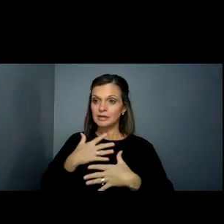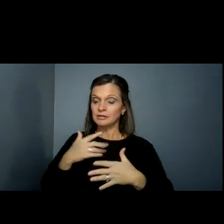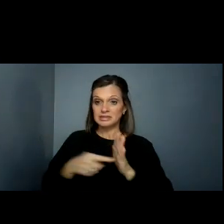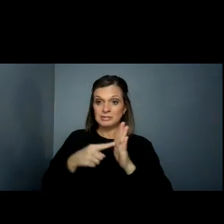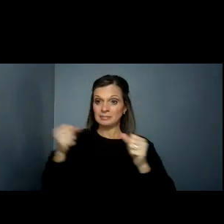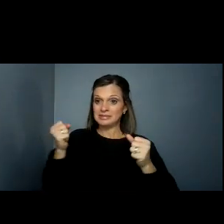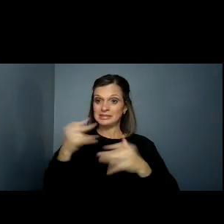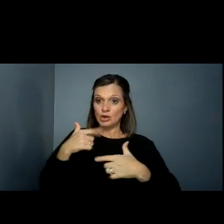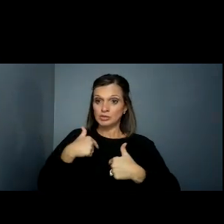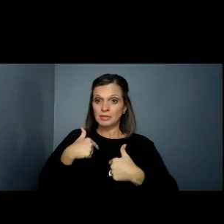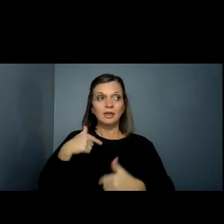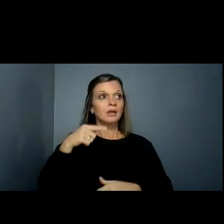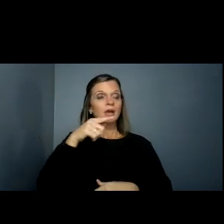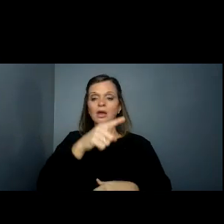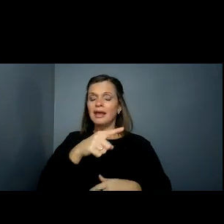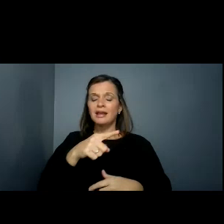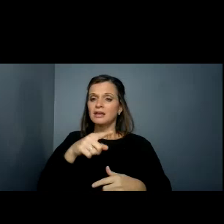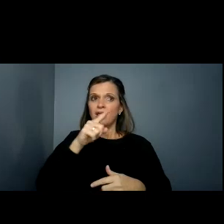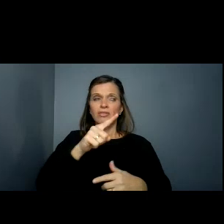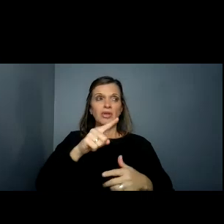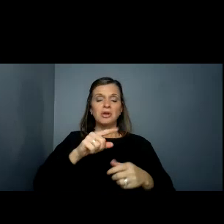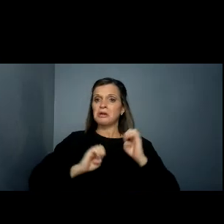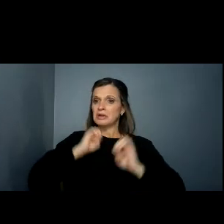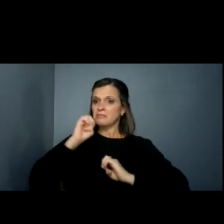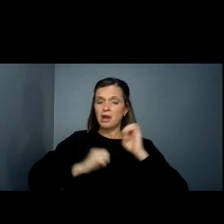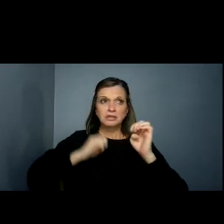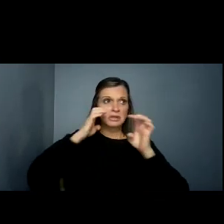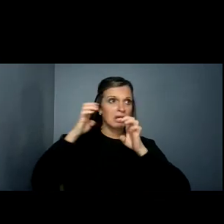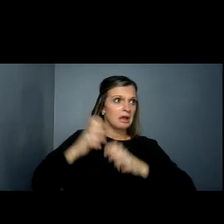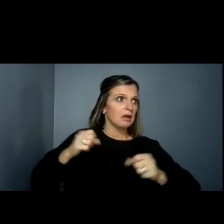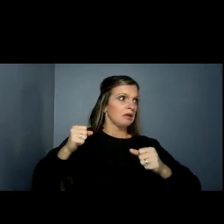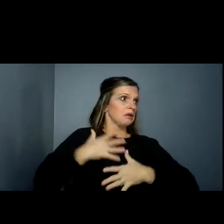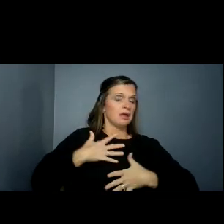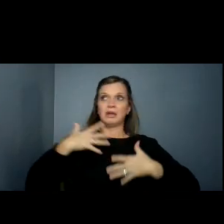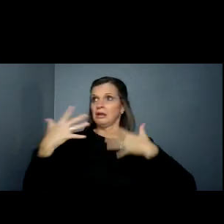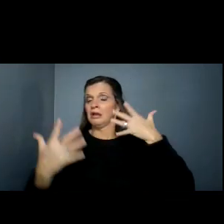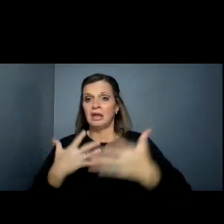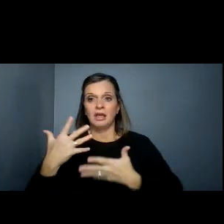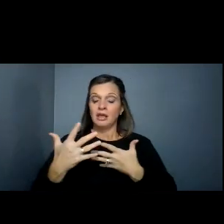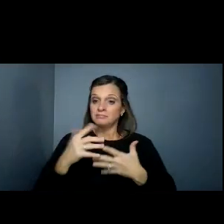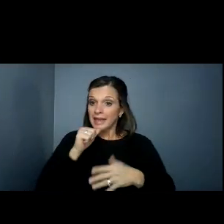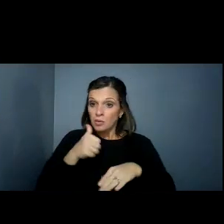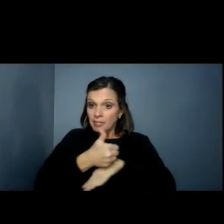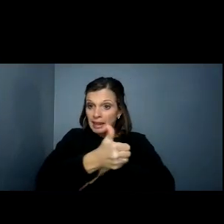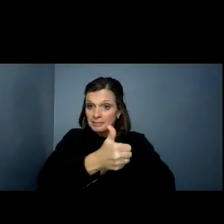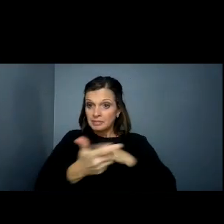I mean, this guy was just just. He was just and I I don't blame him. We I had to sit him down. We sent him down, I think, to Shade